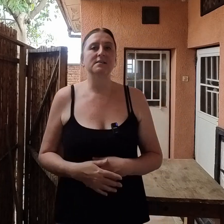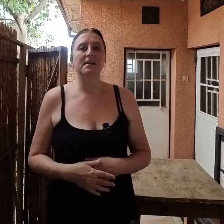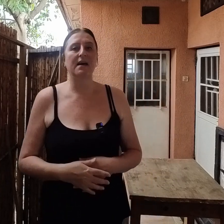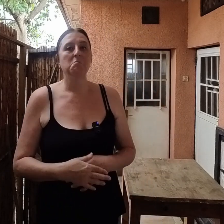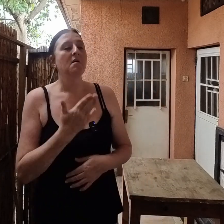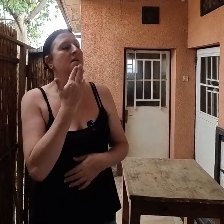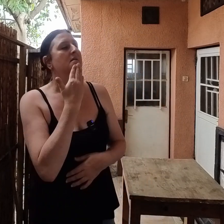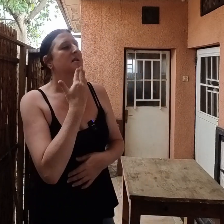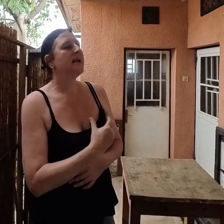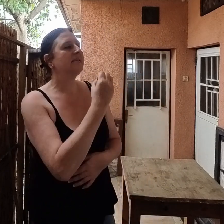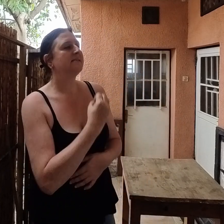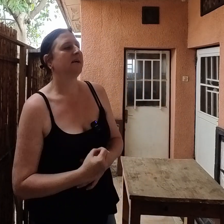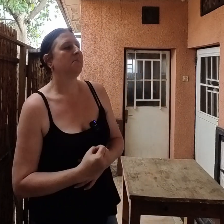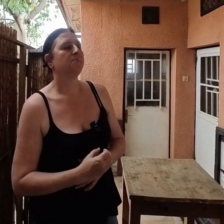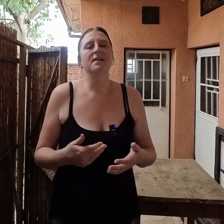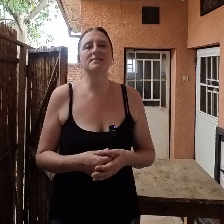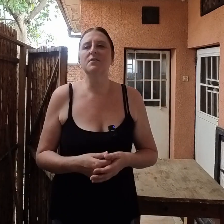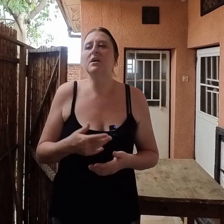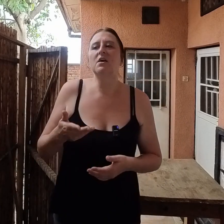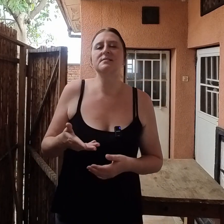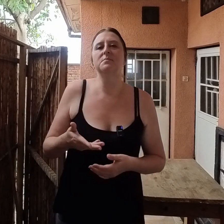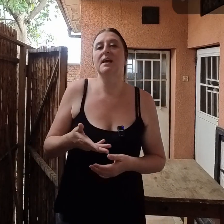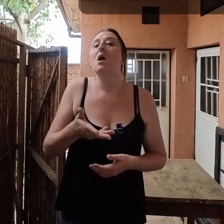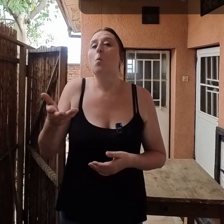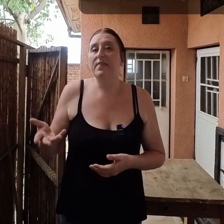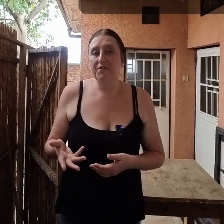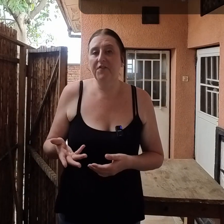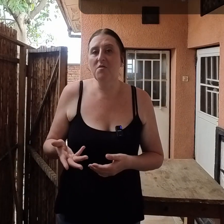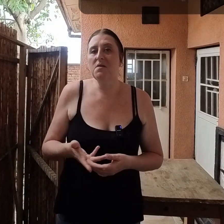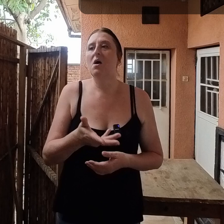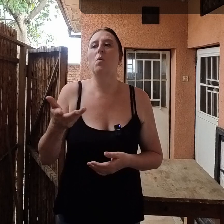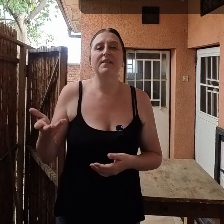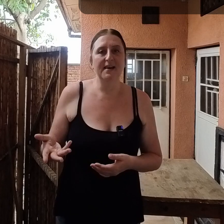might say, 'Nyanza.' So, that's how you can ask somebody where they're from and where they